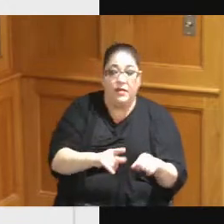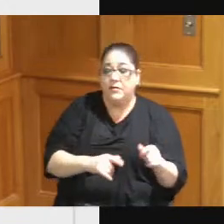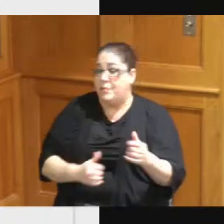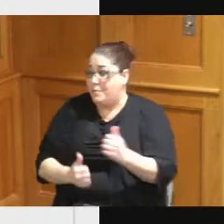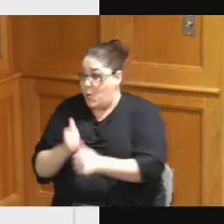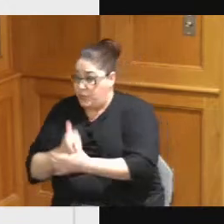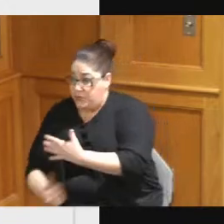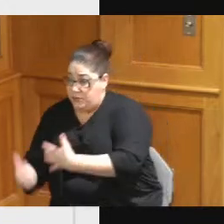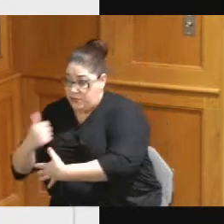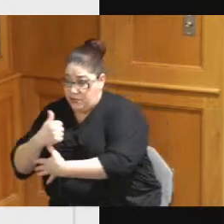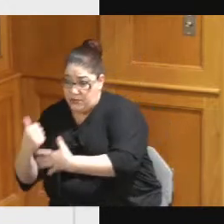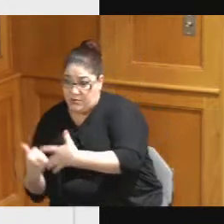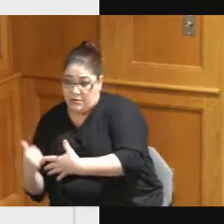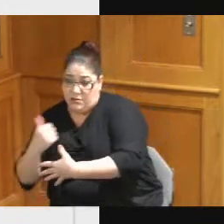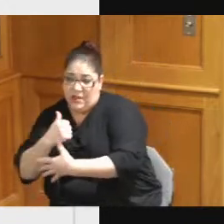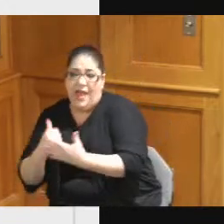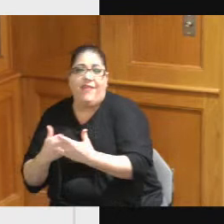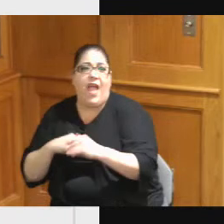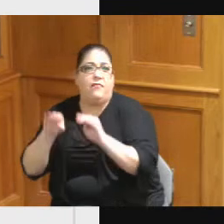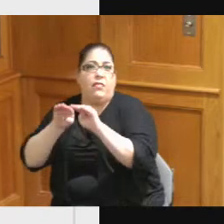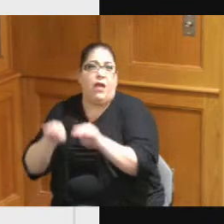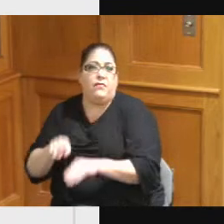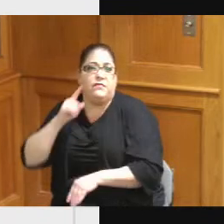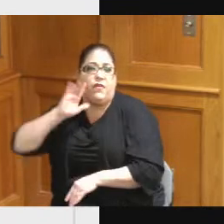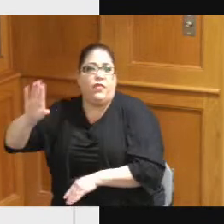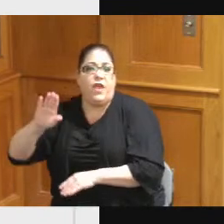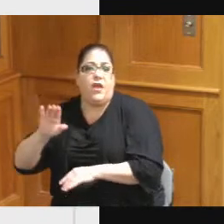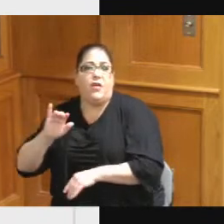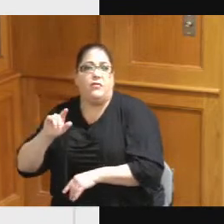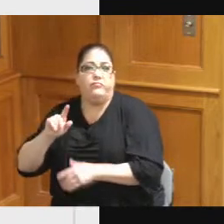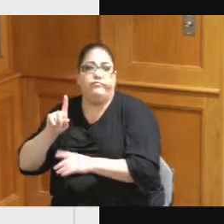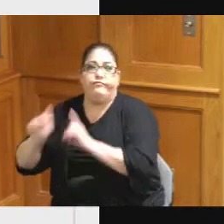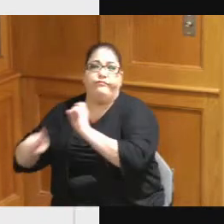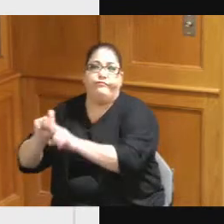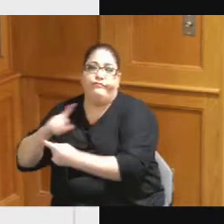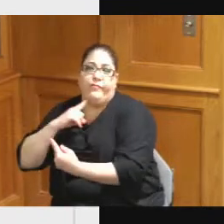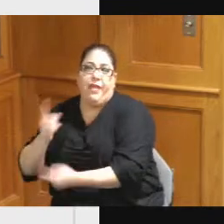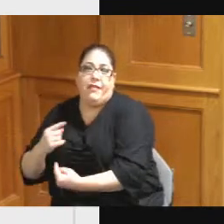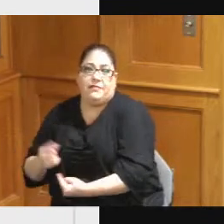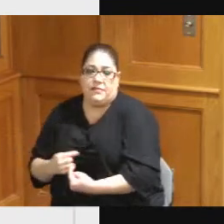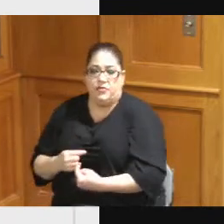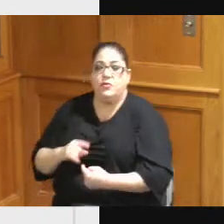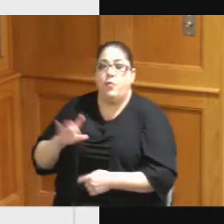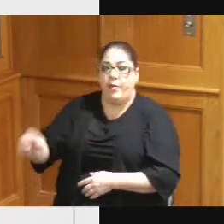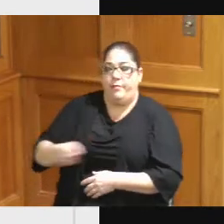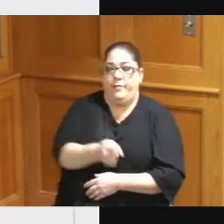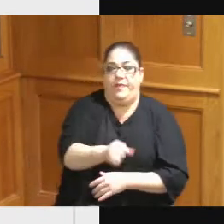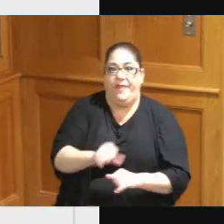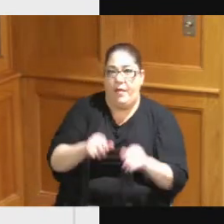based on an assessment they have received they get that opening as opposed to the way it used